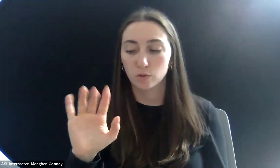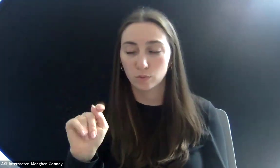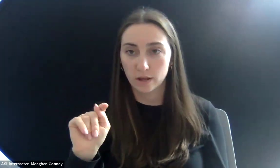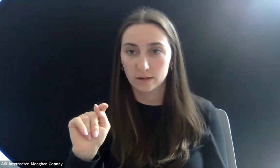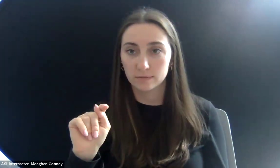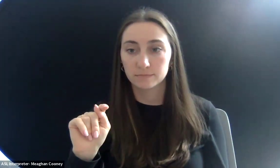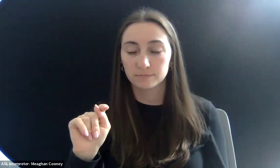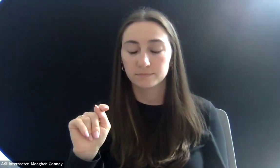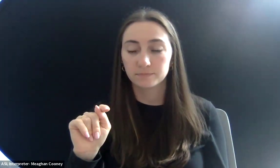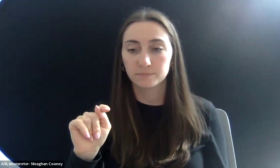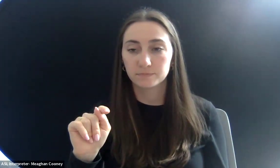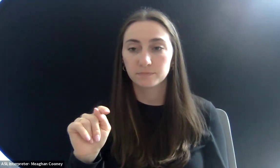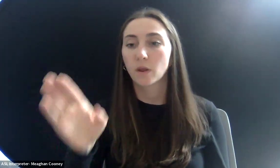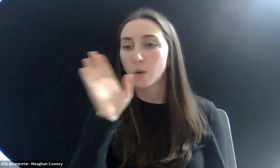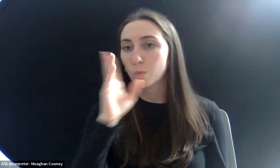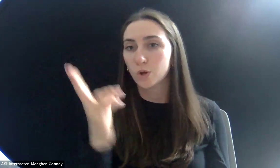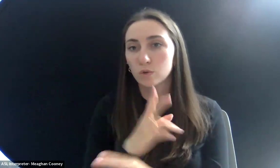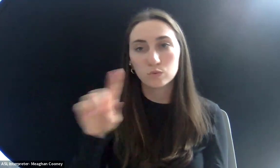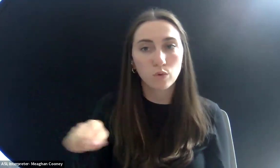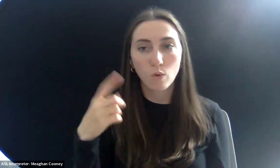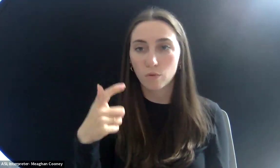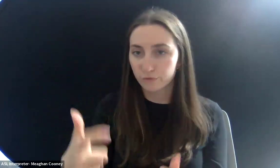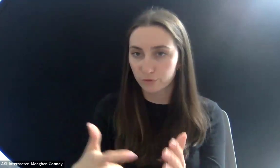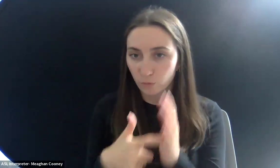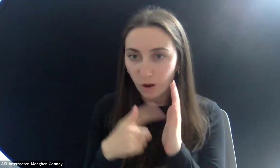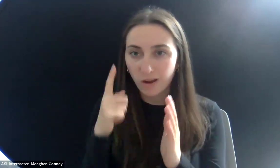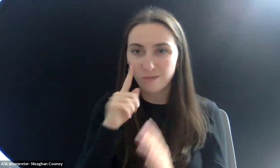it would be only required for 50 units or more.